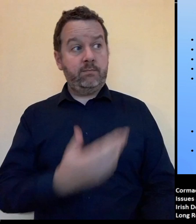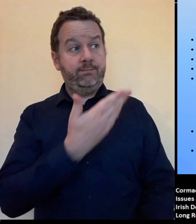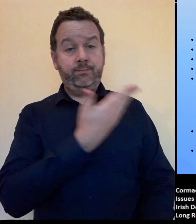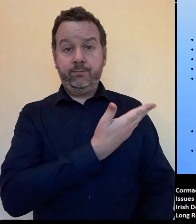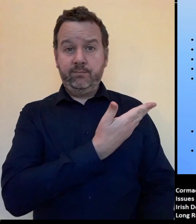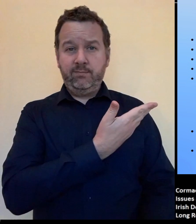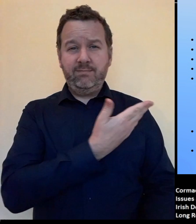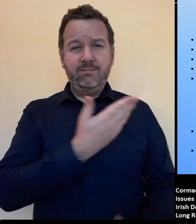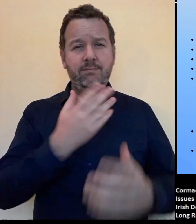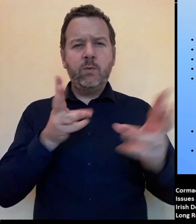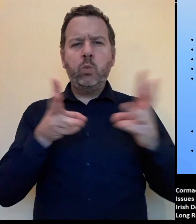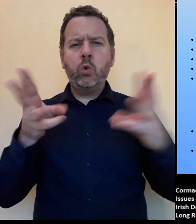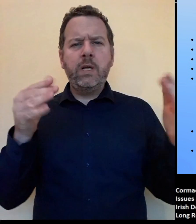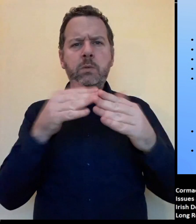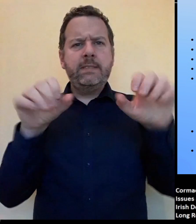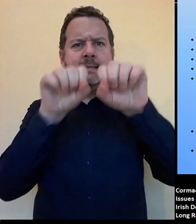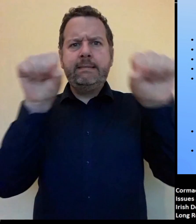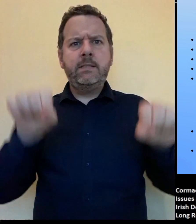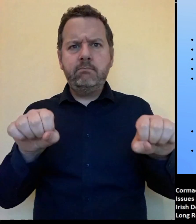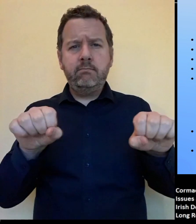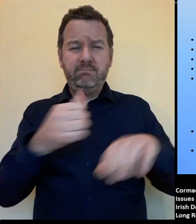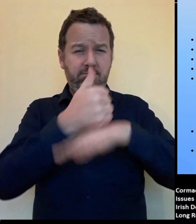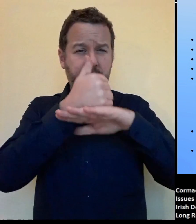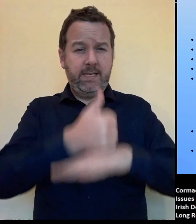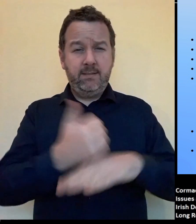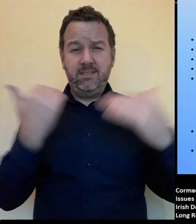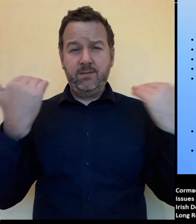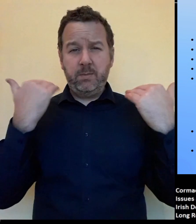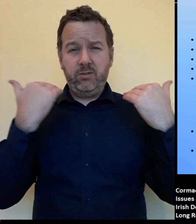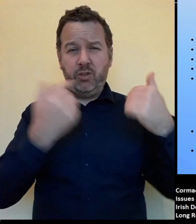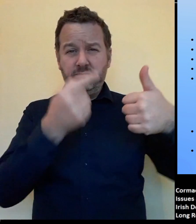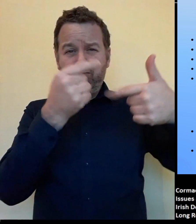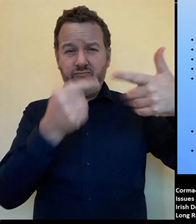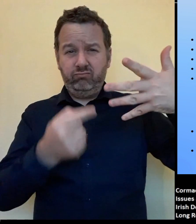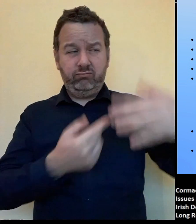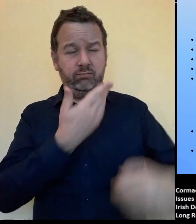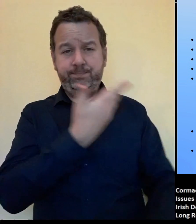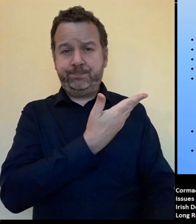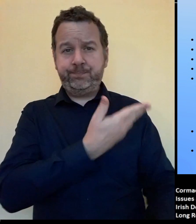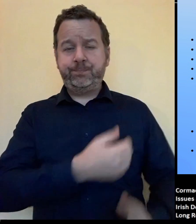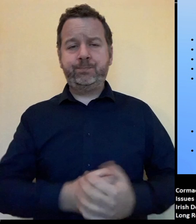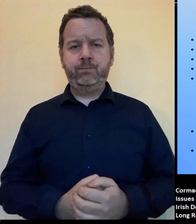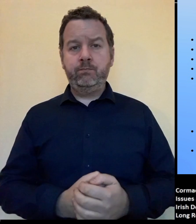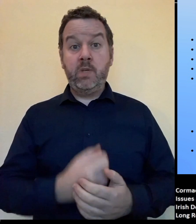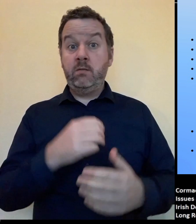So here are some basic facts about the workhouse system.